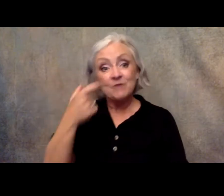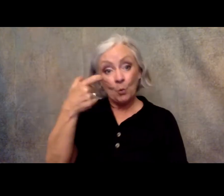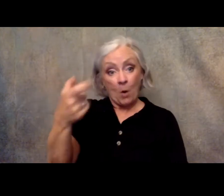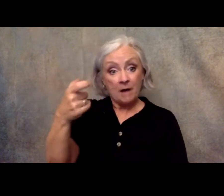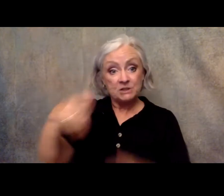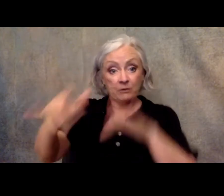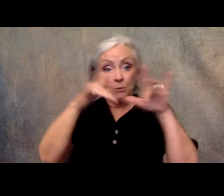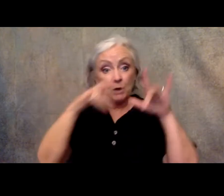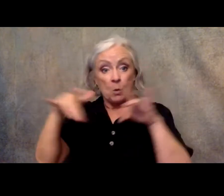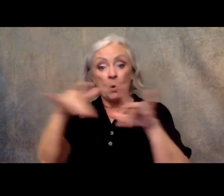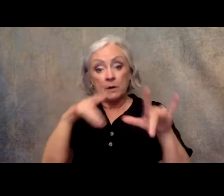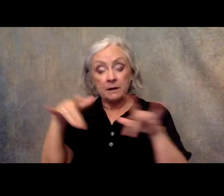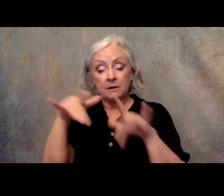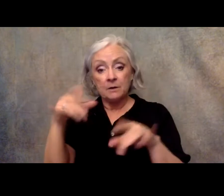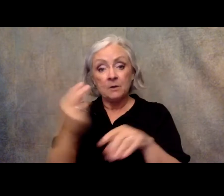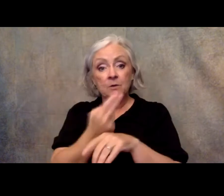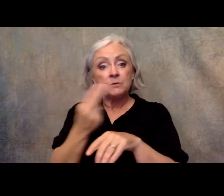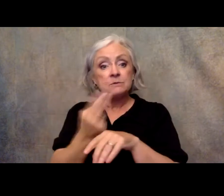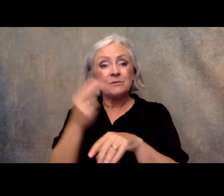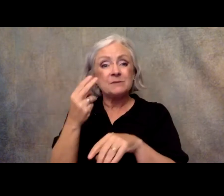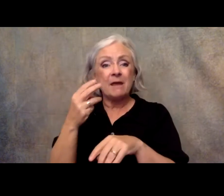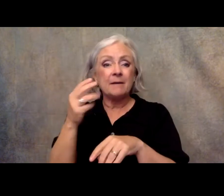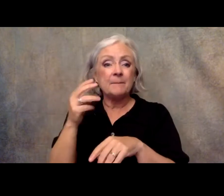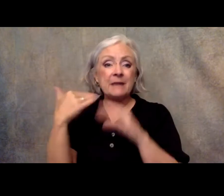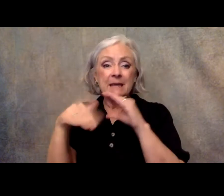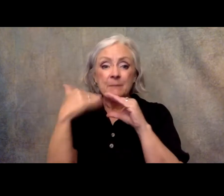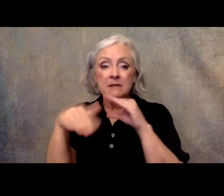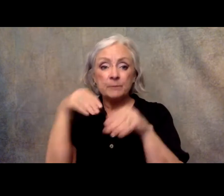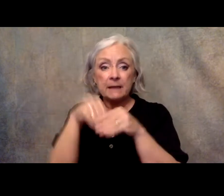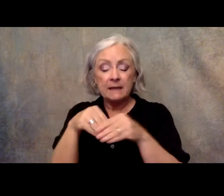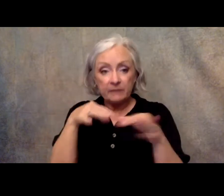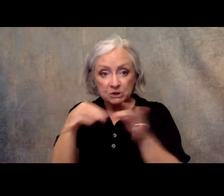these emails will be in the description of the YouTube video